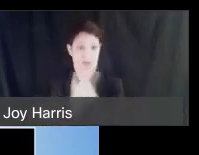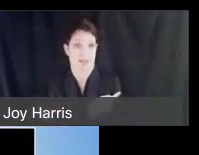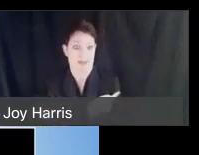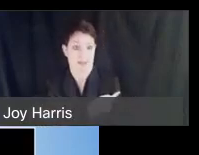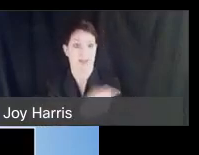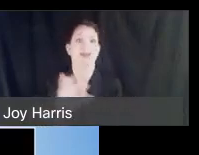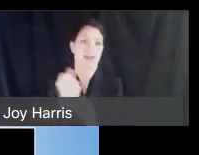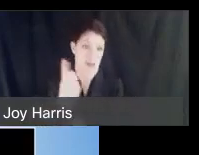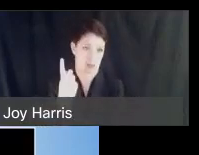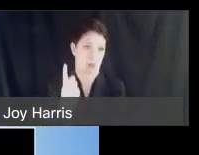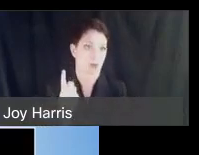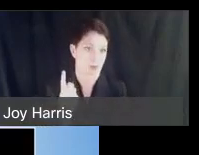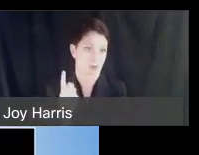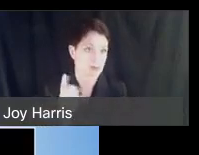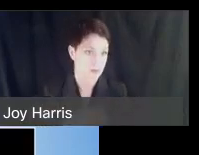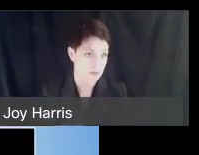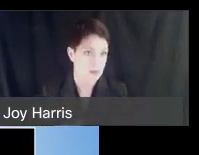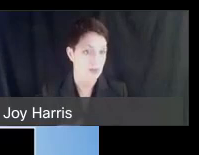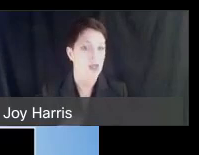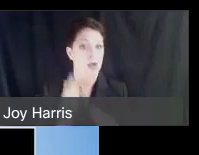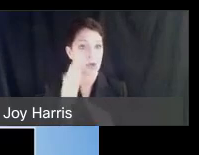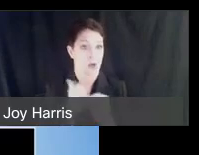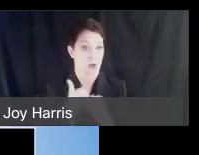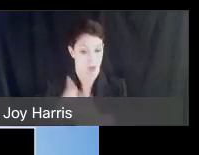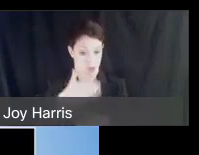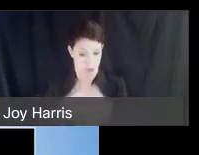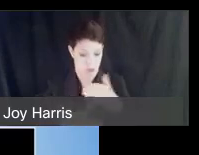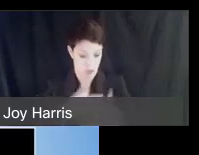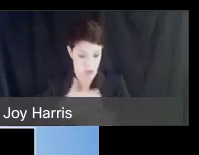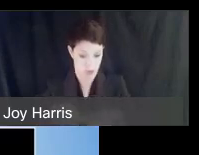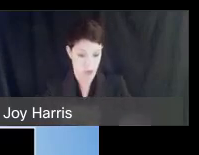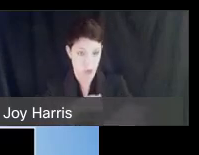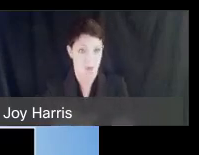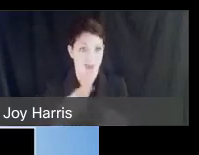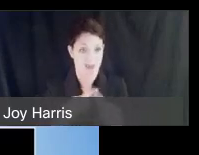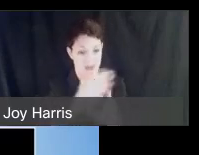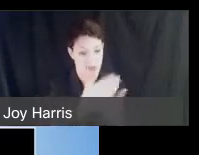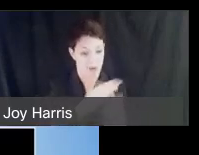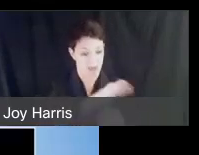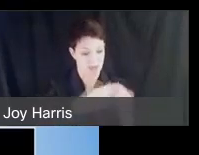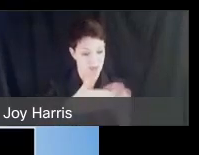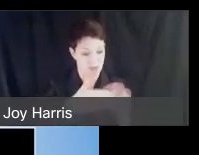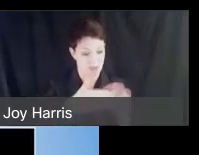and knowing how we're doing in all areas of our community is extremely important